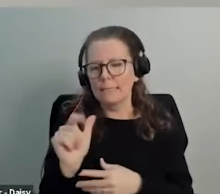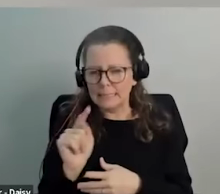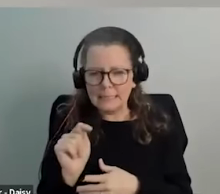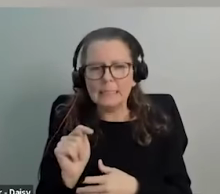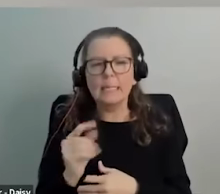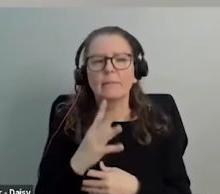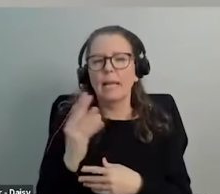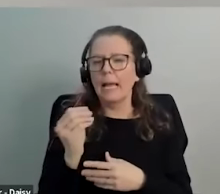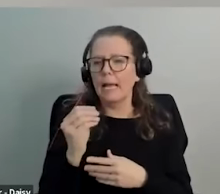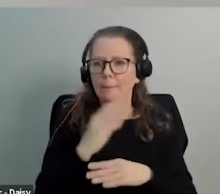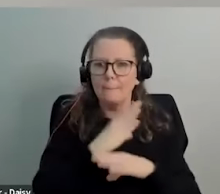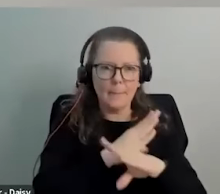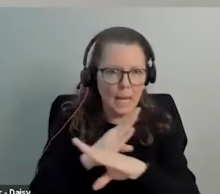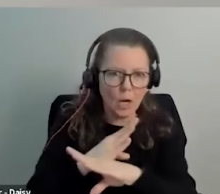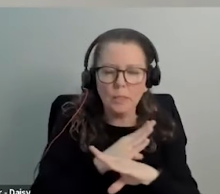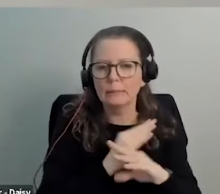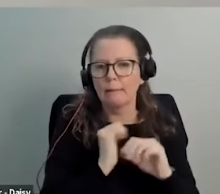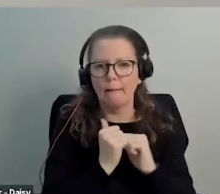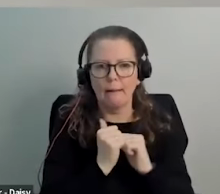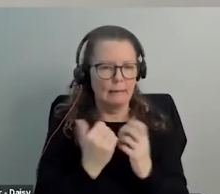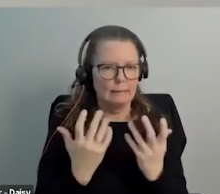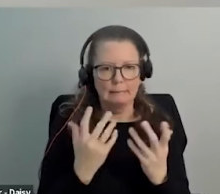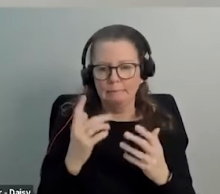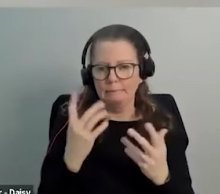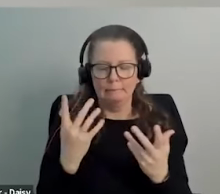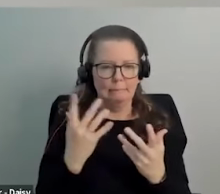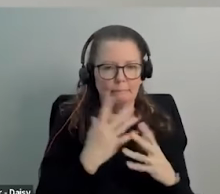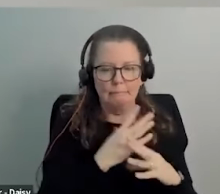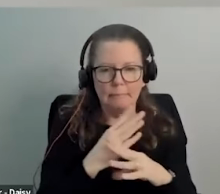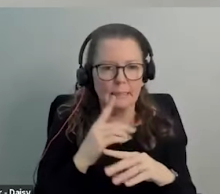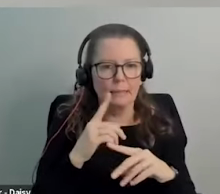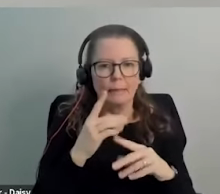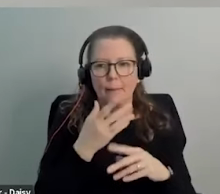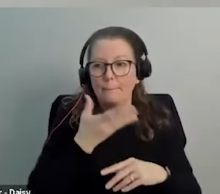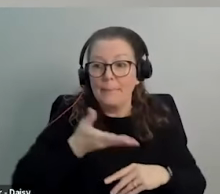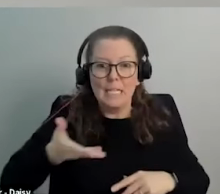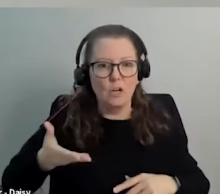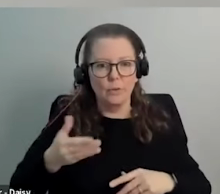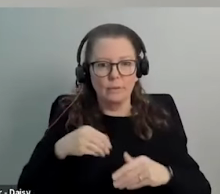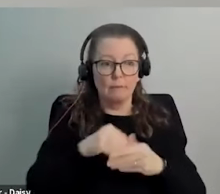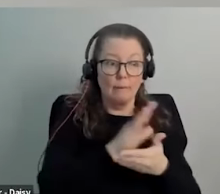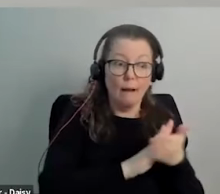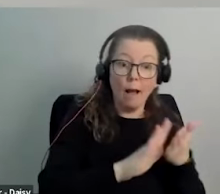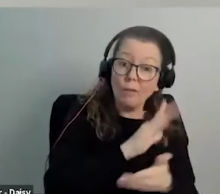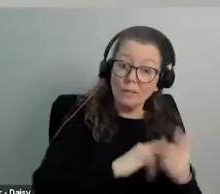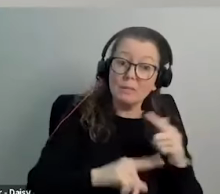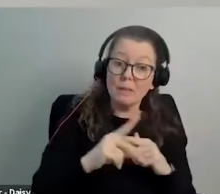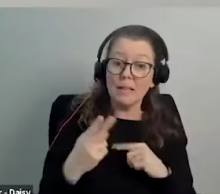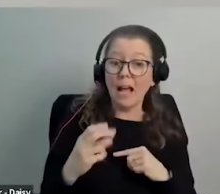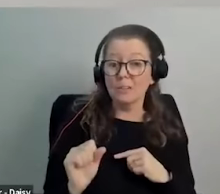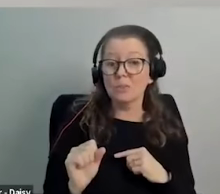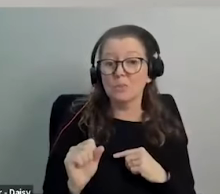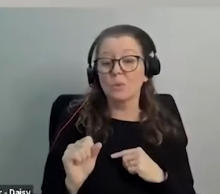of very much so inaccessible materials within college and high school. So when I got to Google,